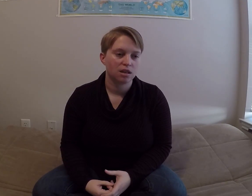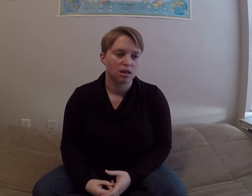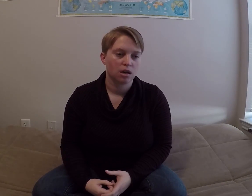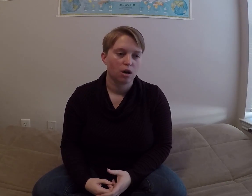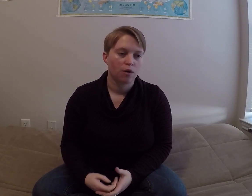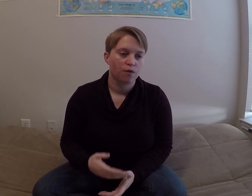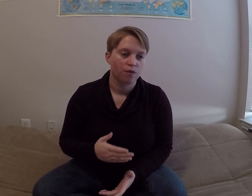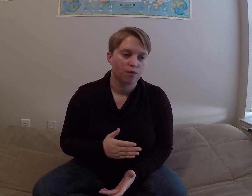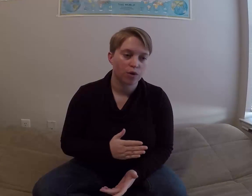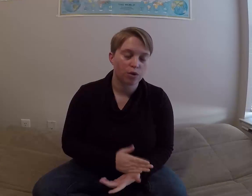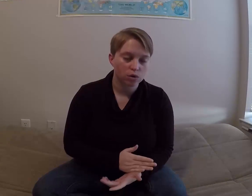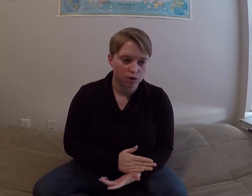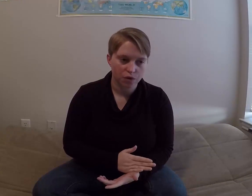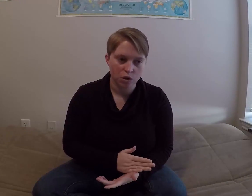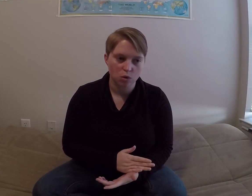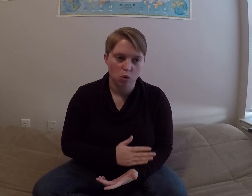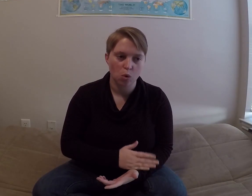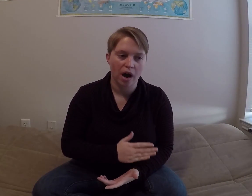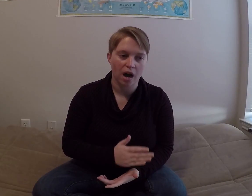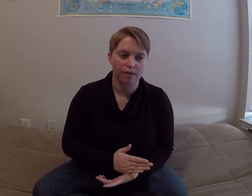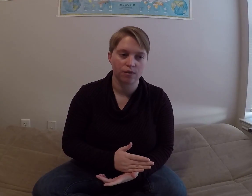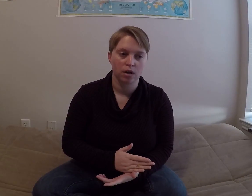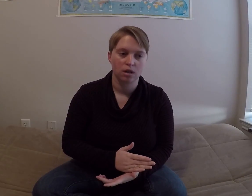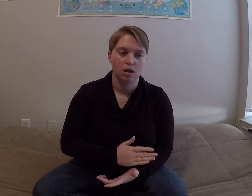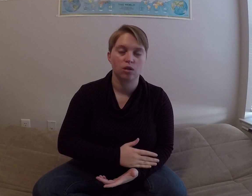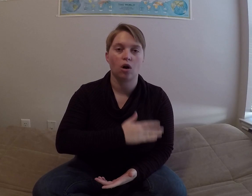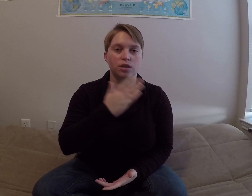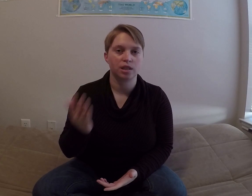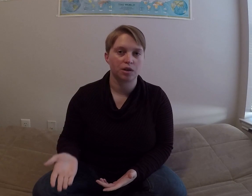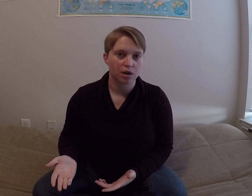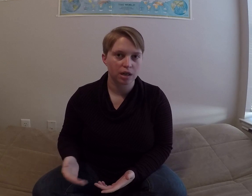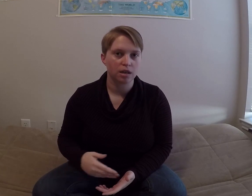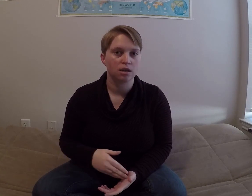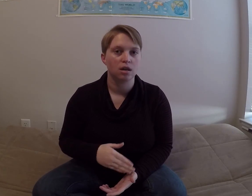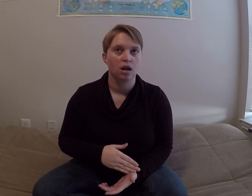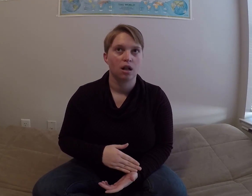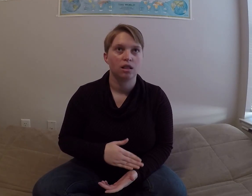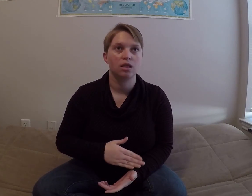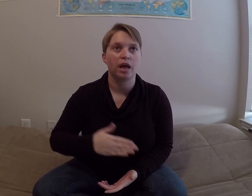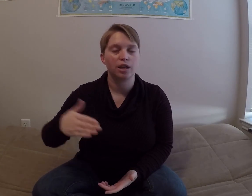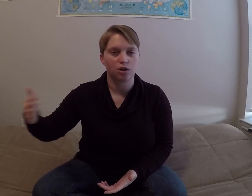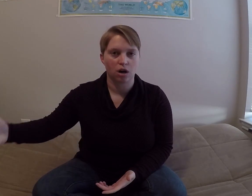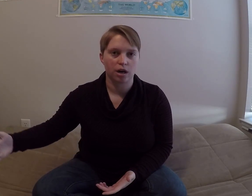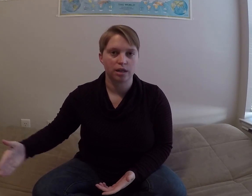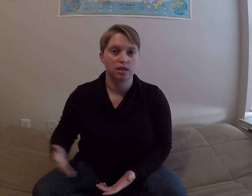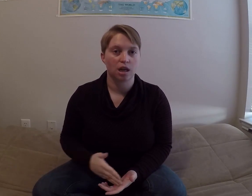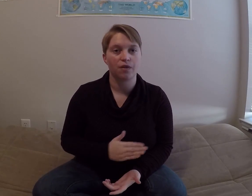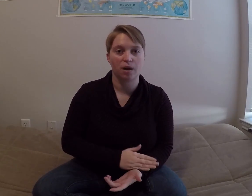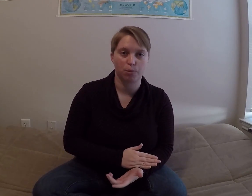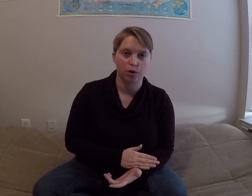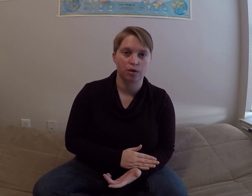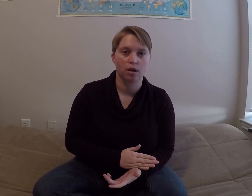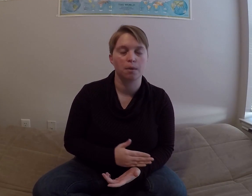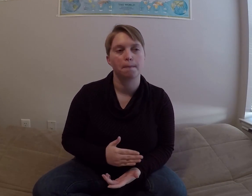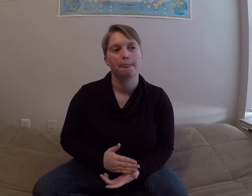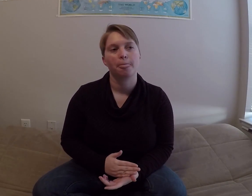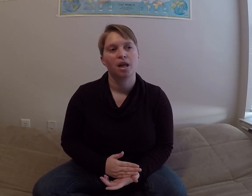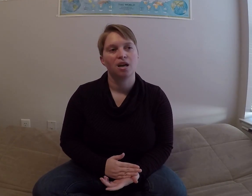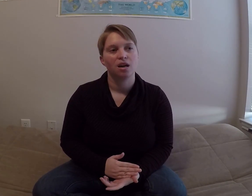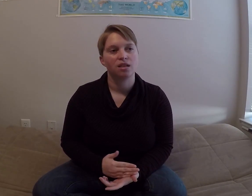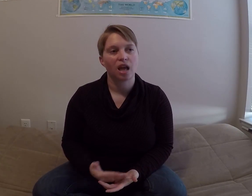And for those of you have lost hearing later on instead of at birth,